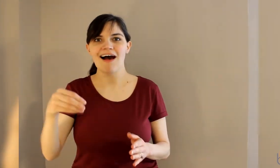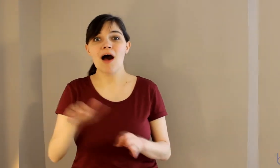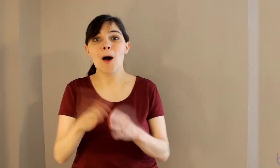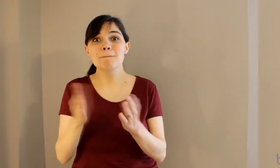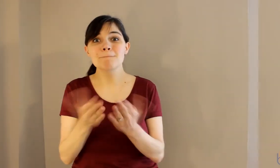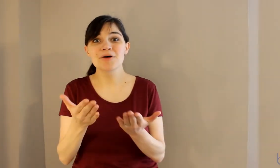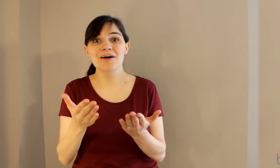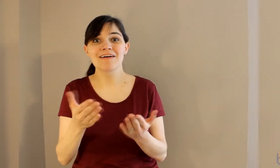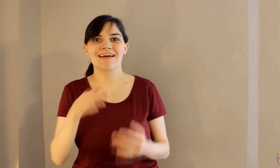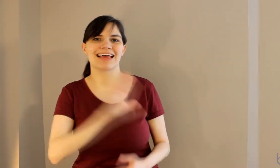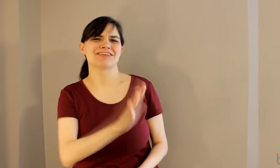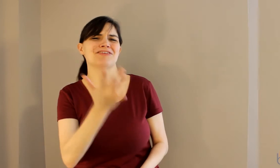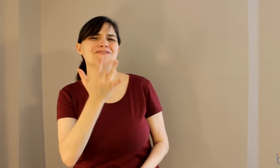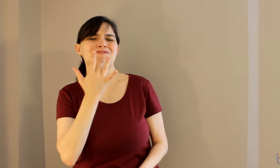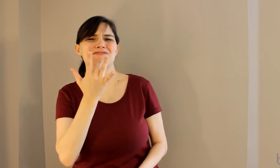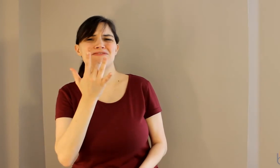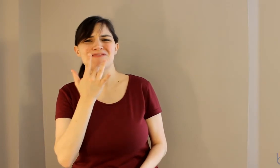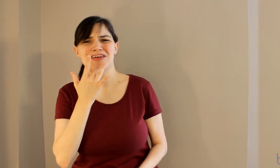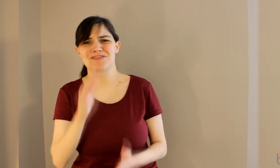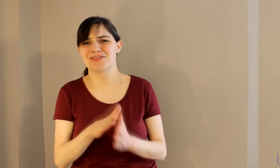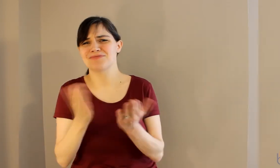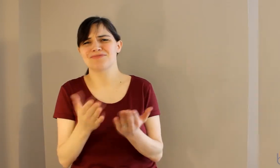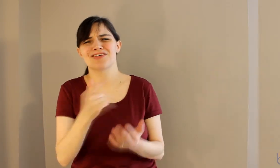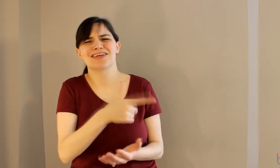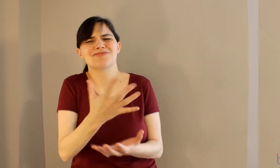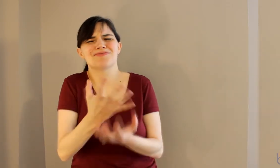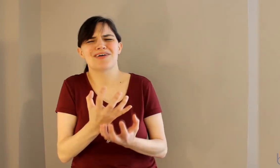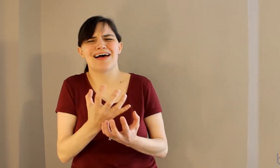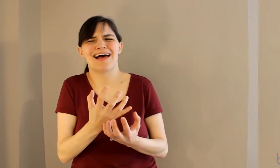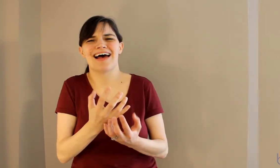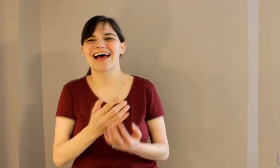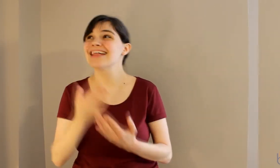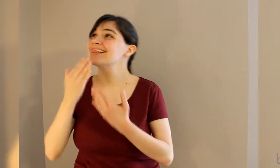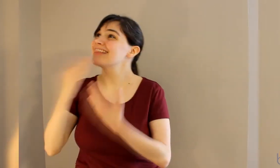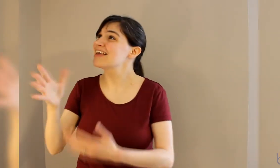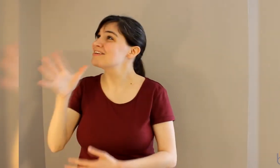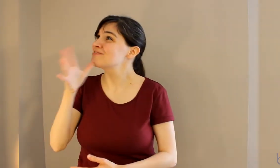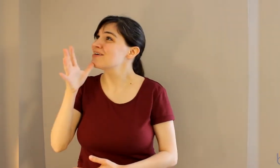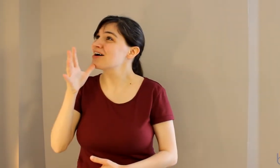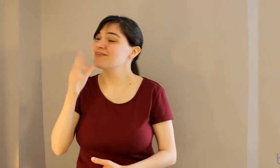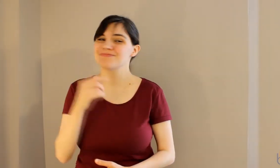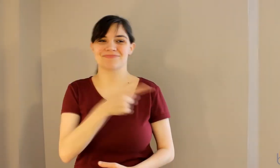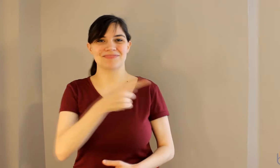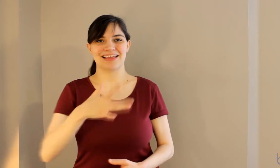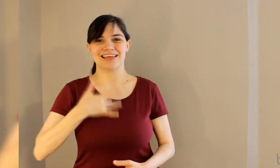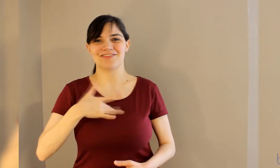He pulled out a book, his favorite book that he really wanted. "Thank you, Mom!" He felt...